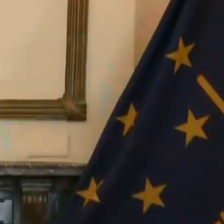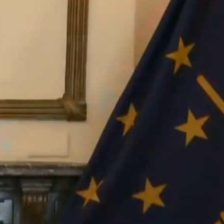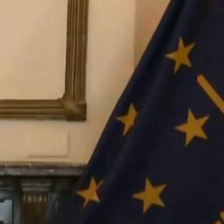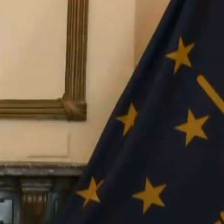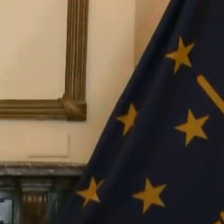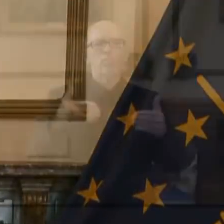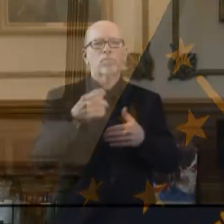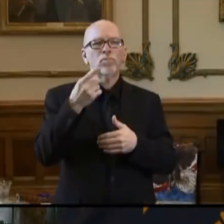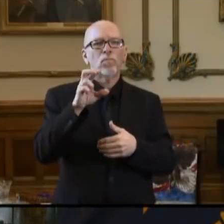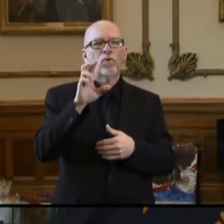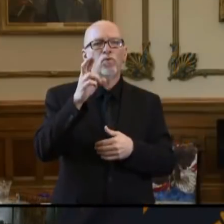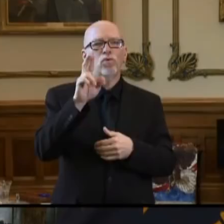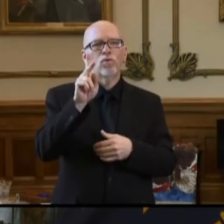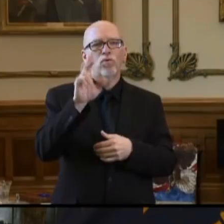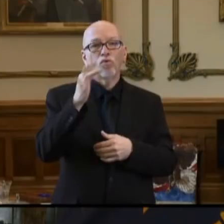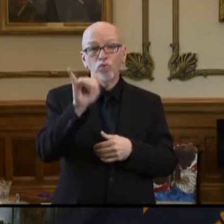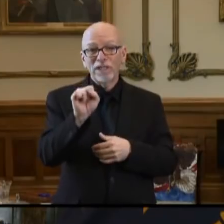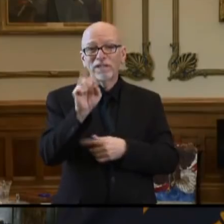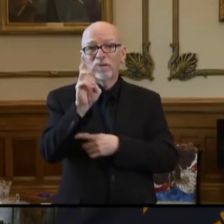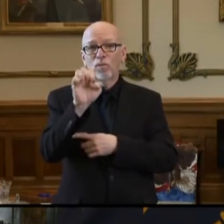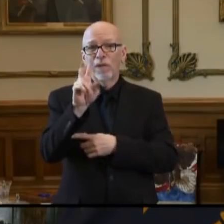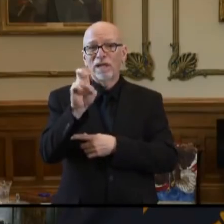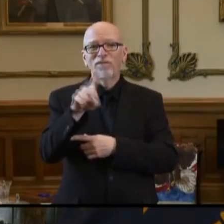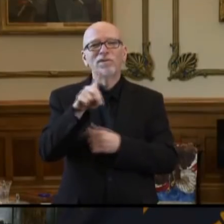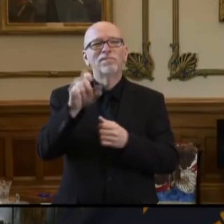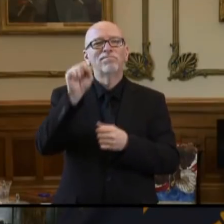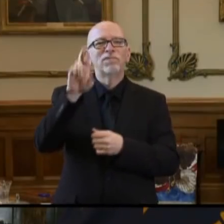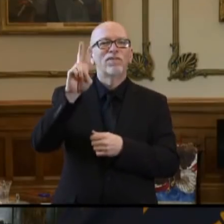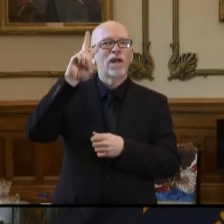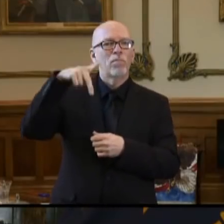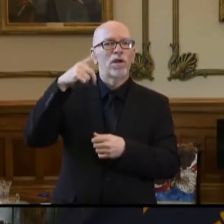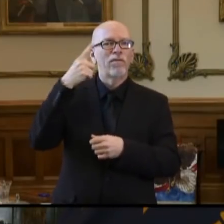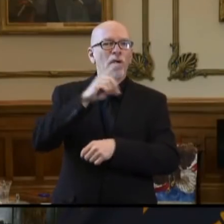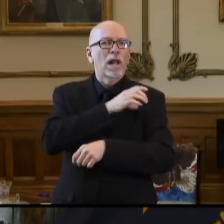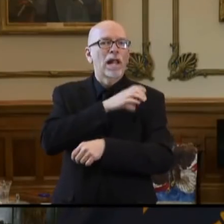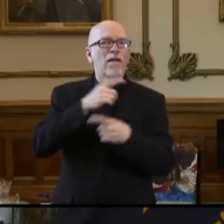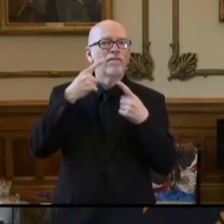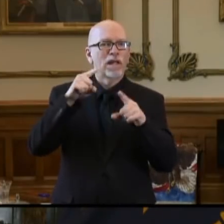TYPE OF PLANNING THAT IS USED FOR A MASS CASUALTY INCIDENT ON A MUCH SMALLER SCALE. I'D LIKE TO NOW INTRODUCE DR. CHRIS